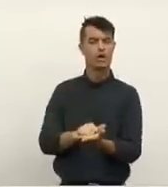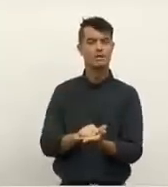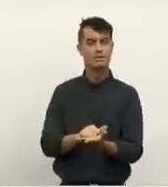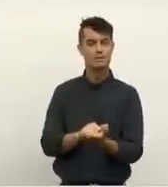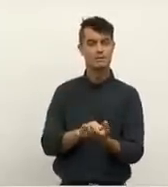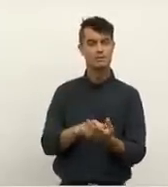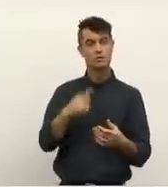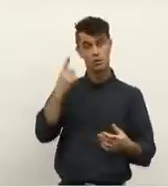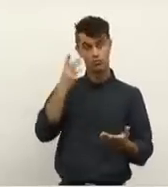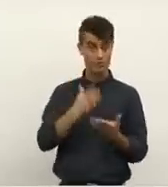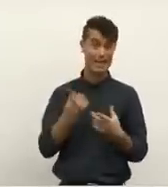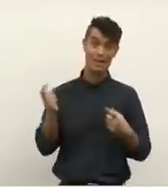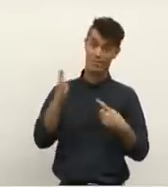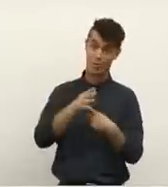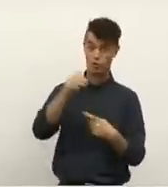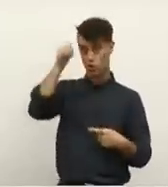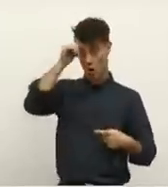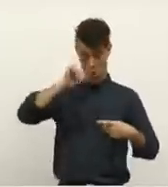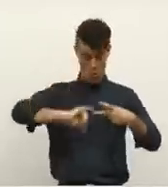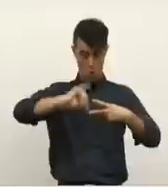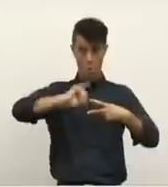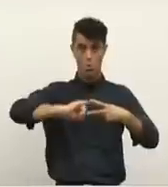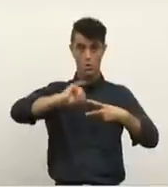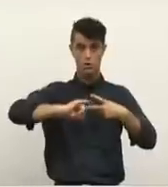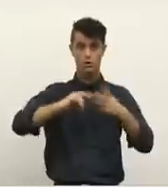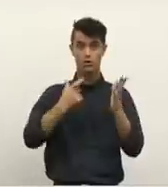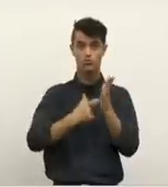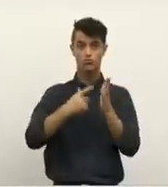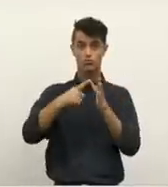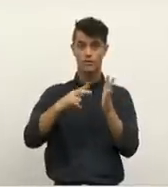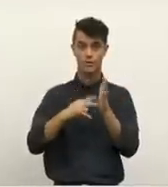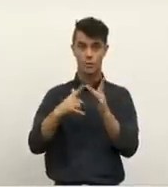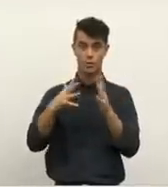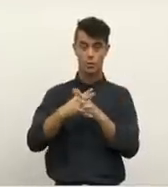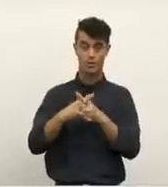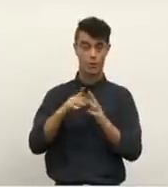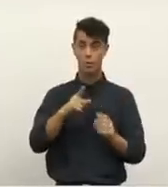So it's really important to know which kind of review is happening for you